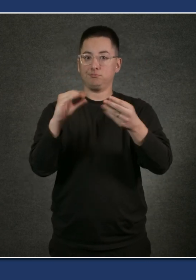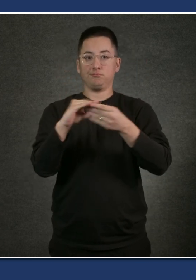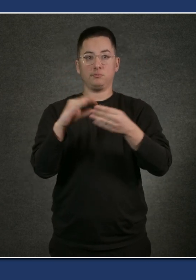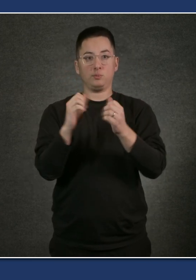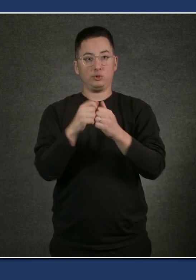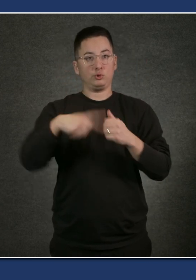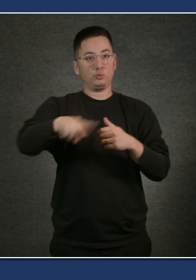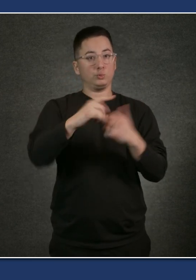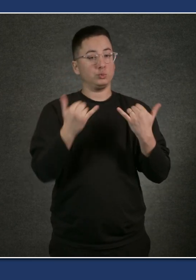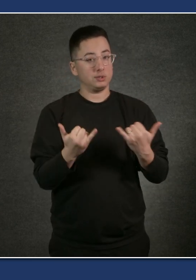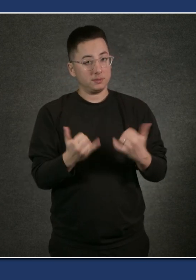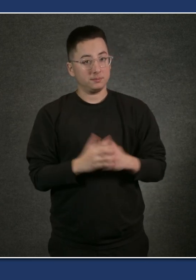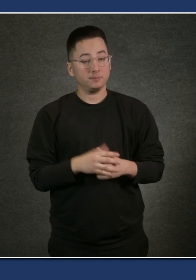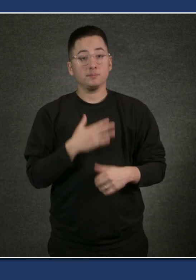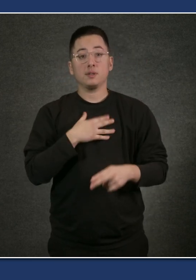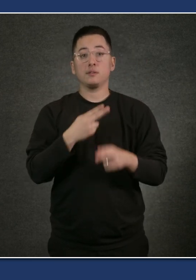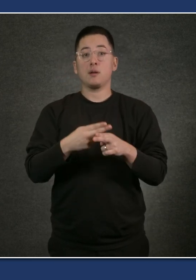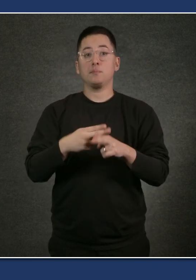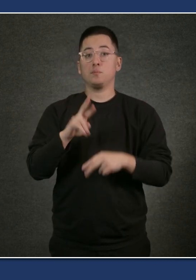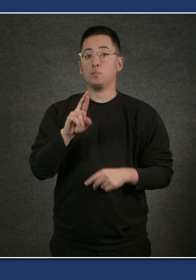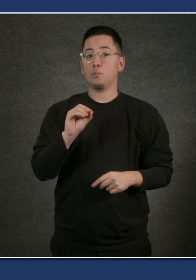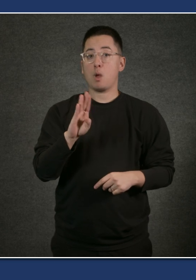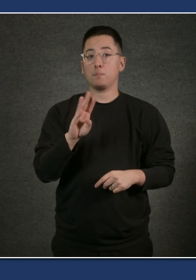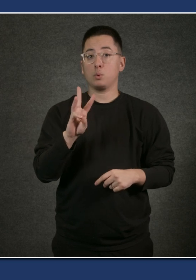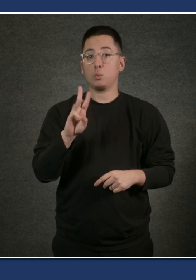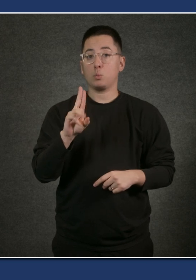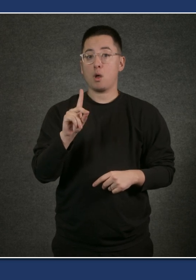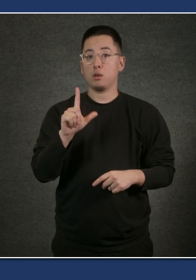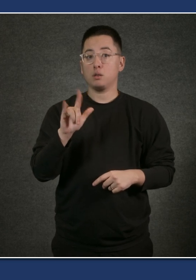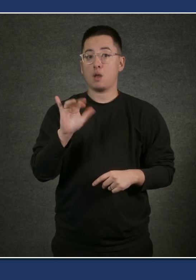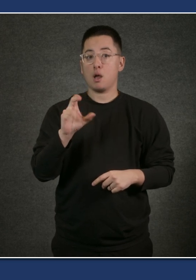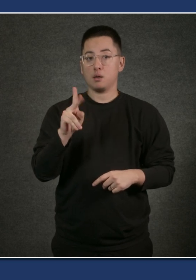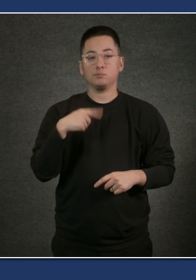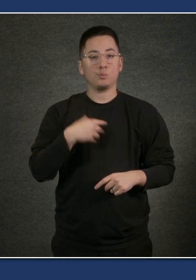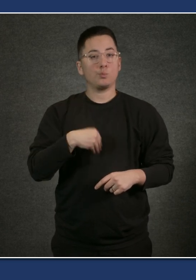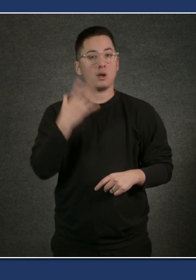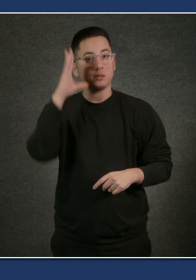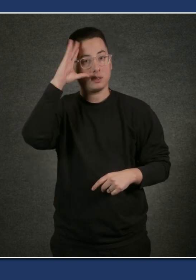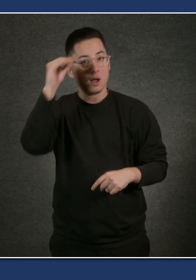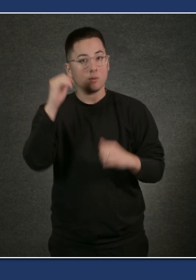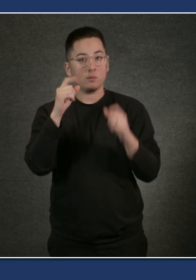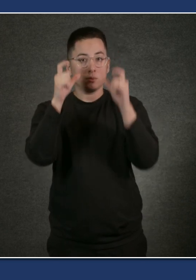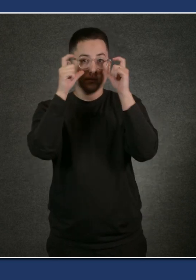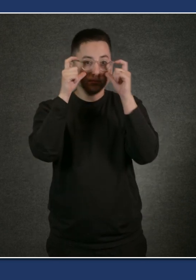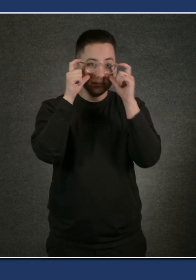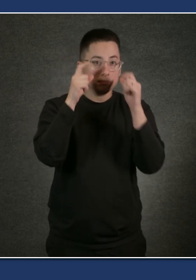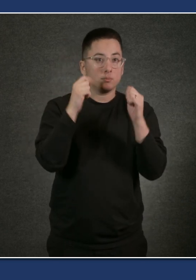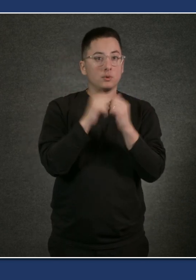My name is Rob Wudlick. I'm a white guy wearing glasses and a red and blue checkered shirt.